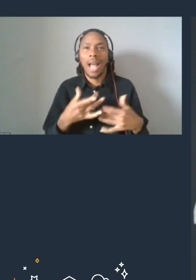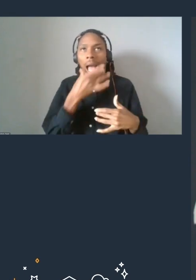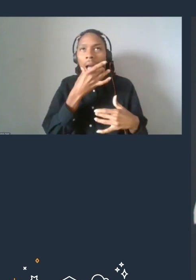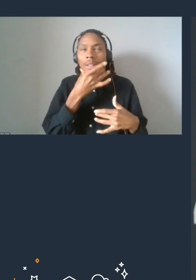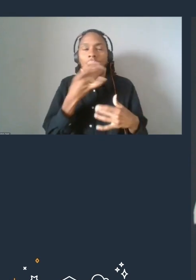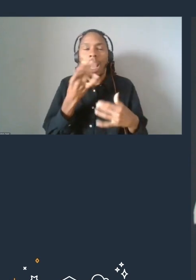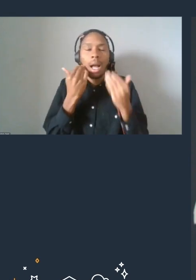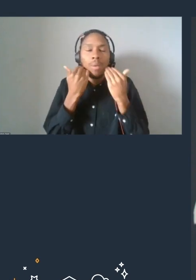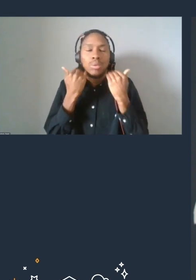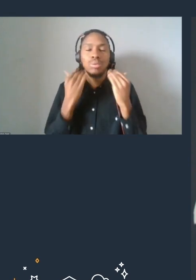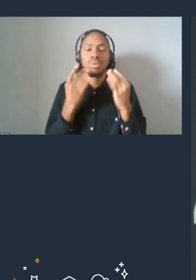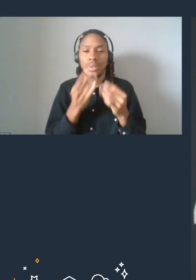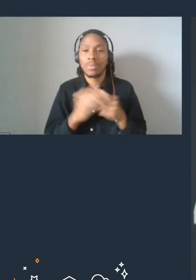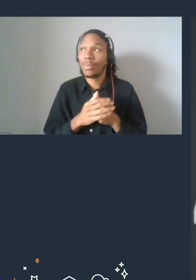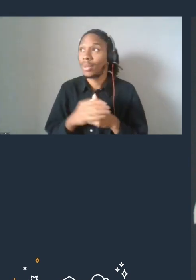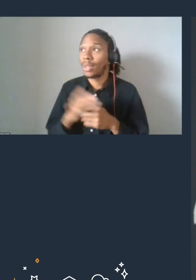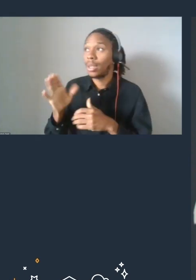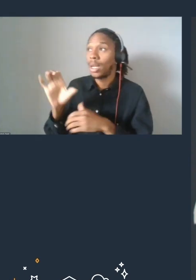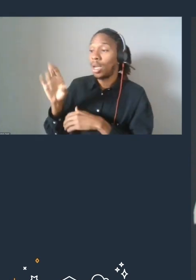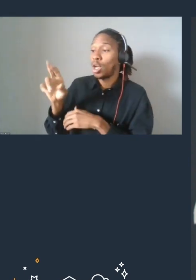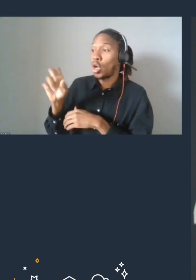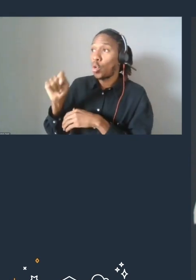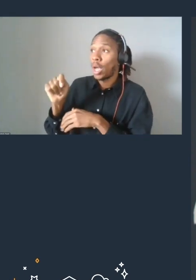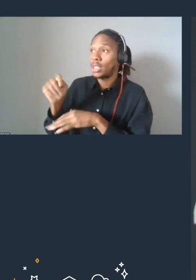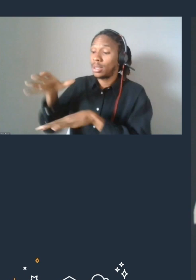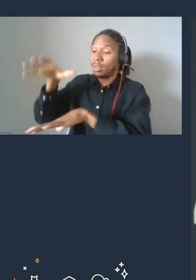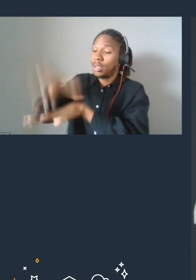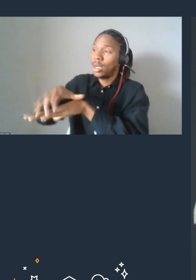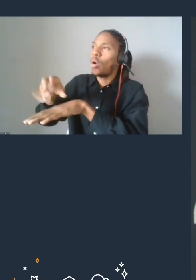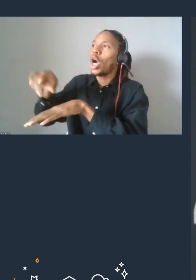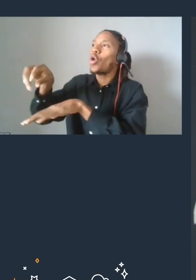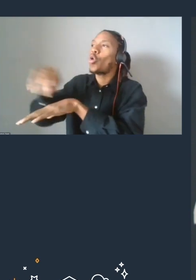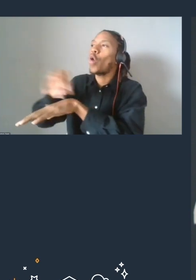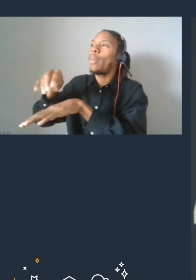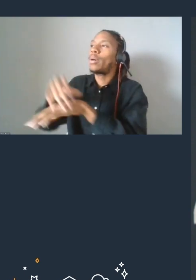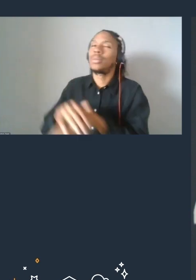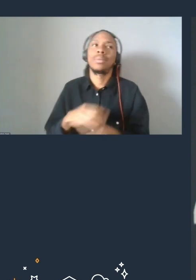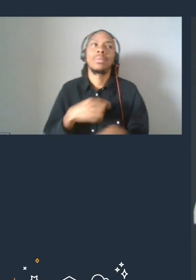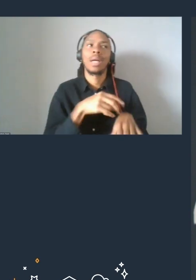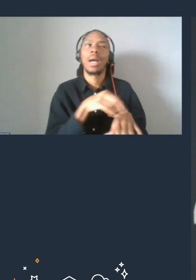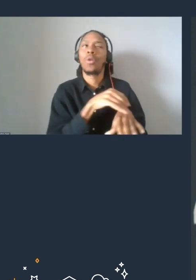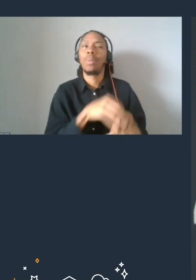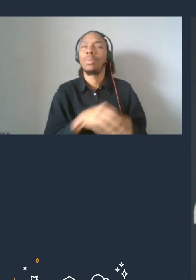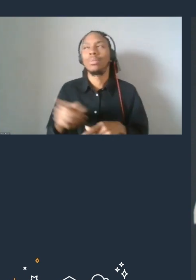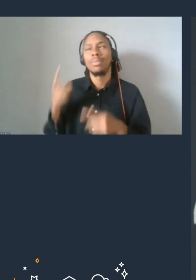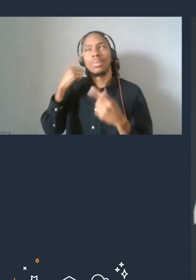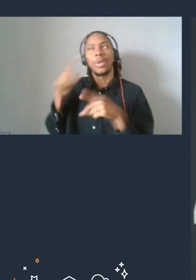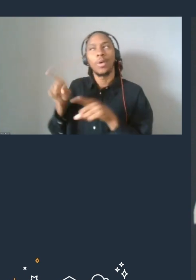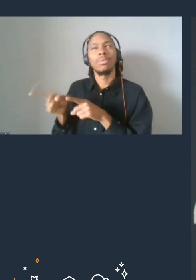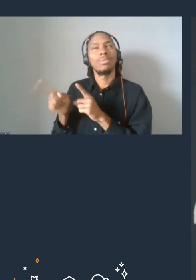So are we talking crust on top or crumble on top, Shakhi? I would say crumble on top. Crumble, I'm totally with you about that.